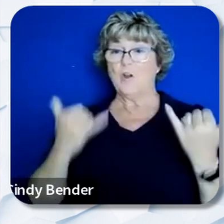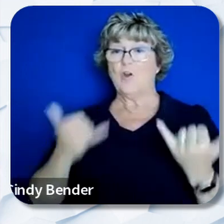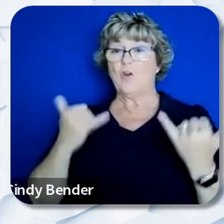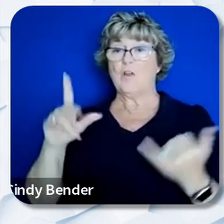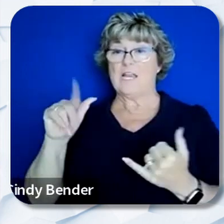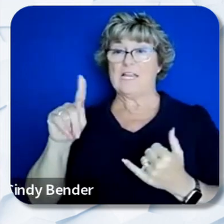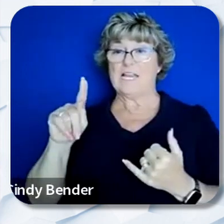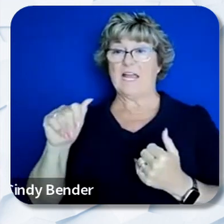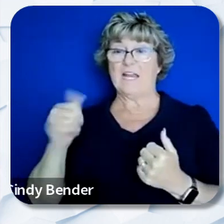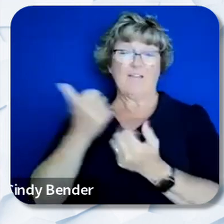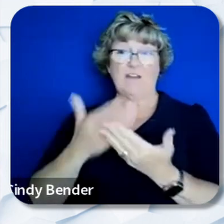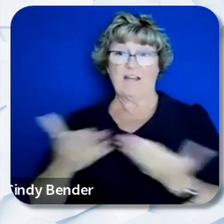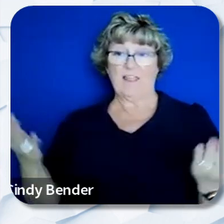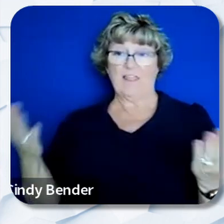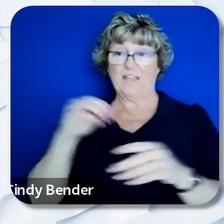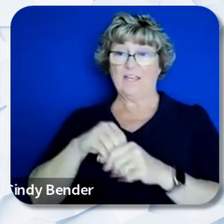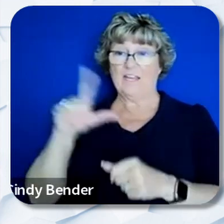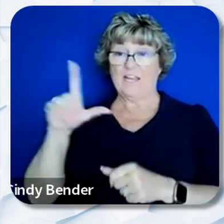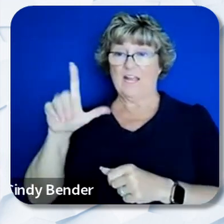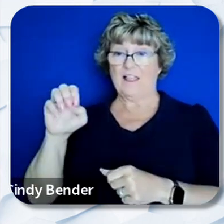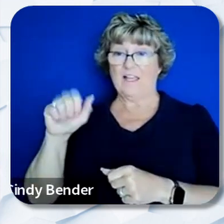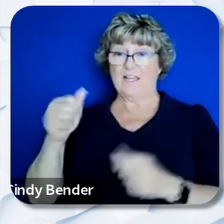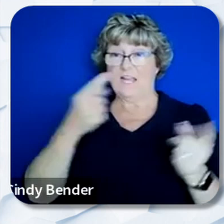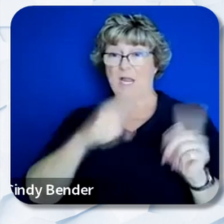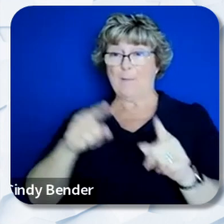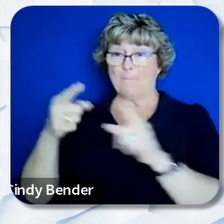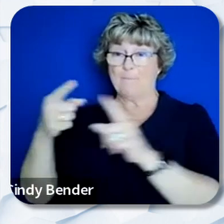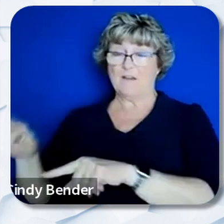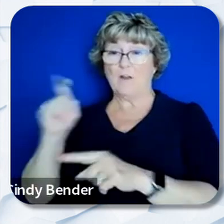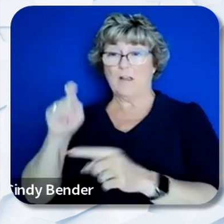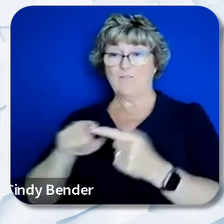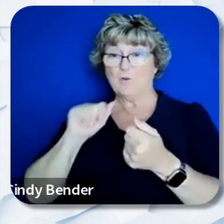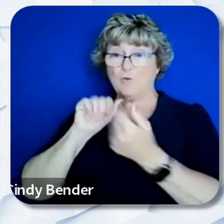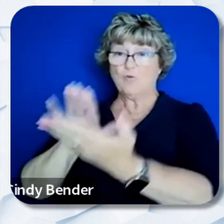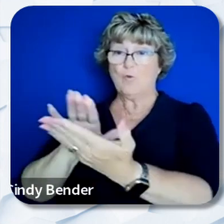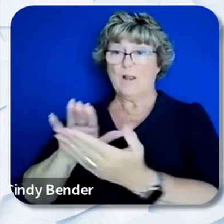there anything else in our LEA that's happening that we need to address?" Maybe expand our